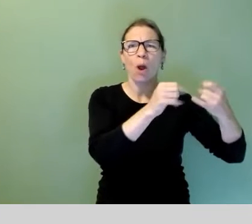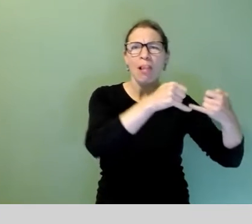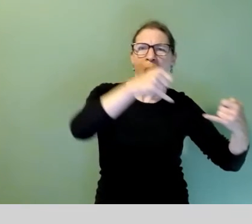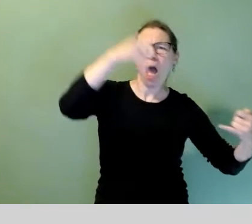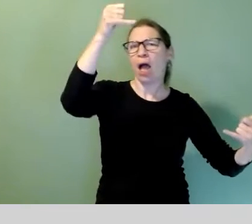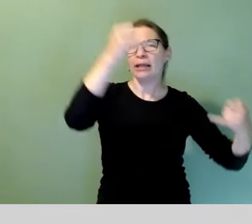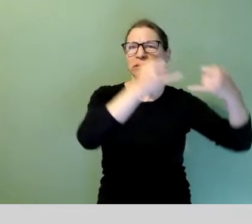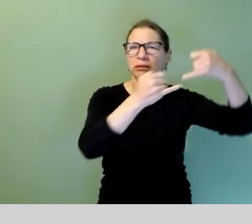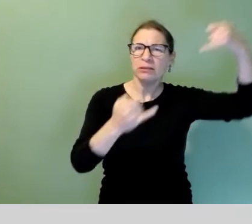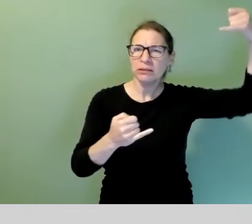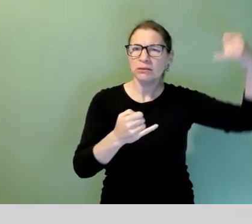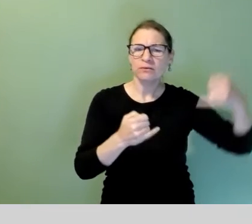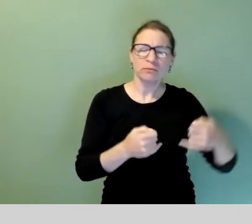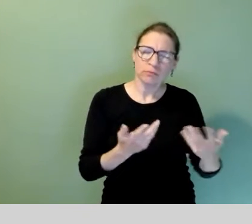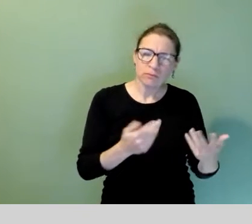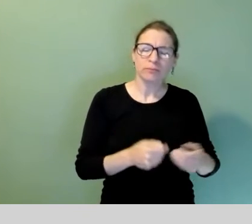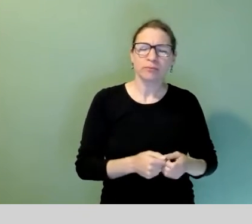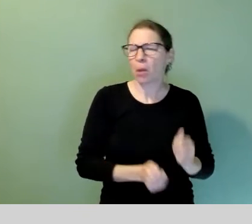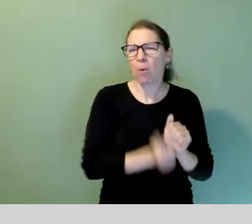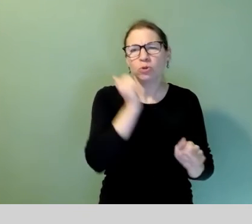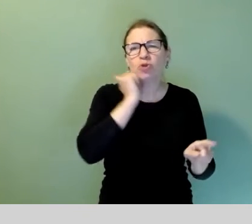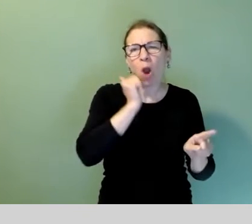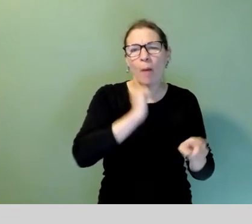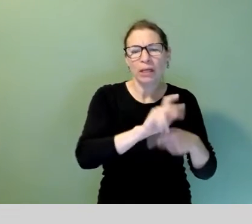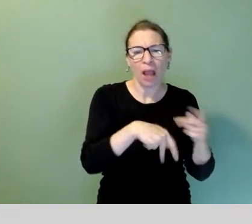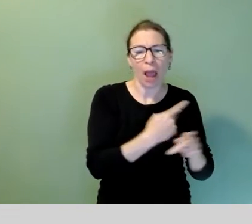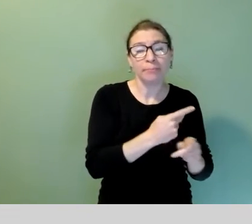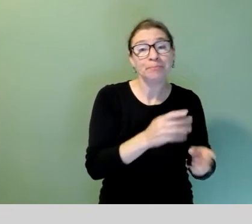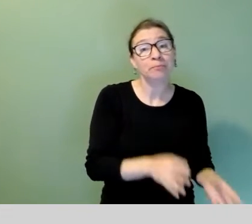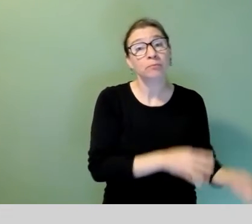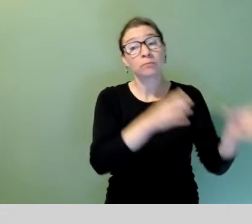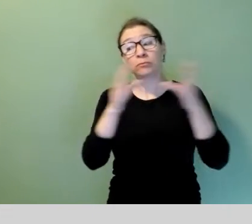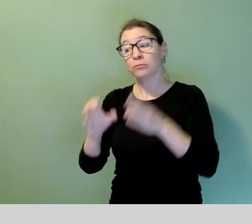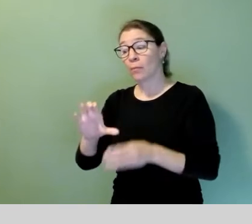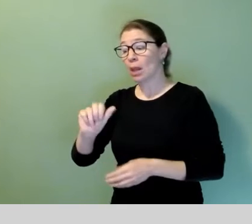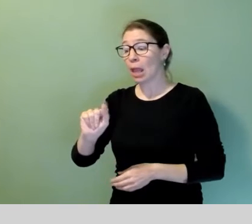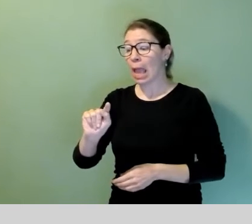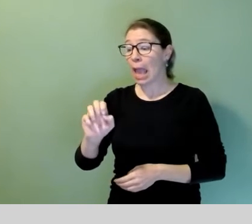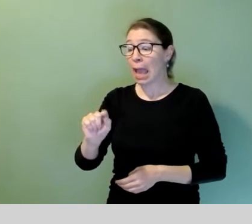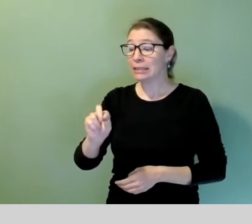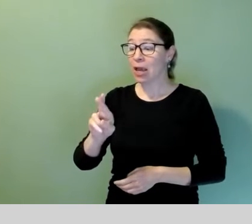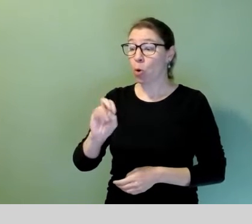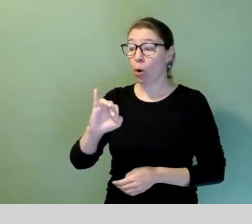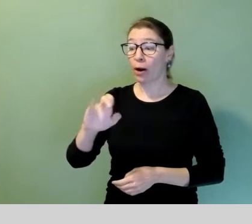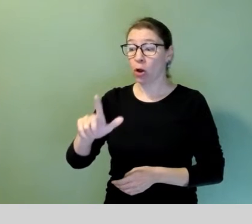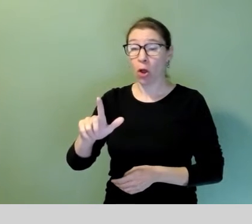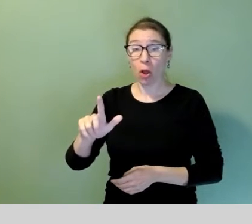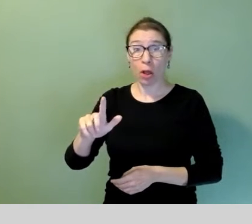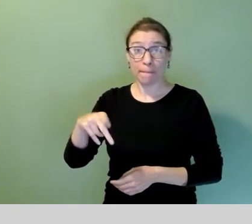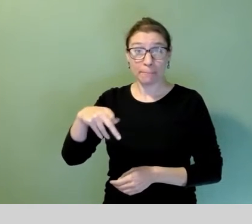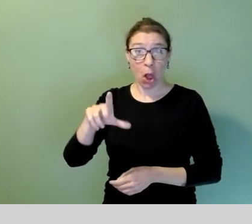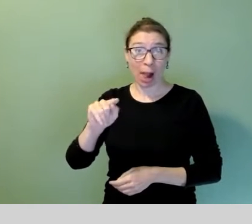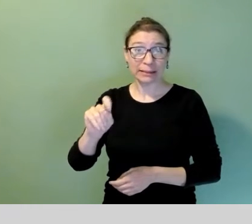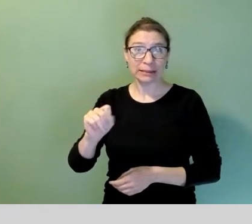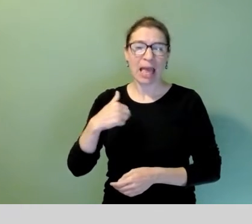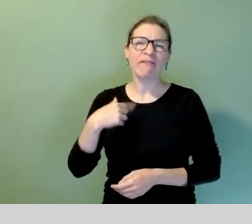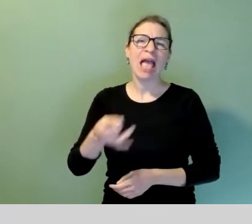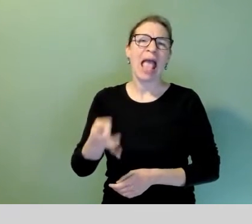This is perhaps the most common type of plot from here. For the categorical plots we have eight main types of plots.